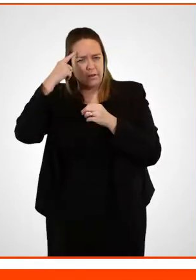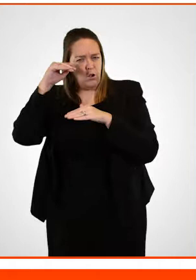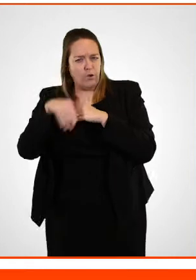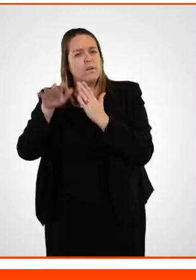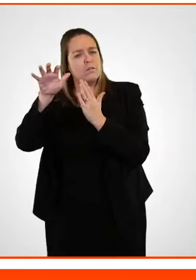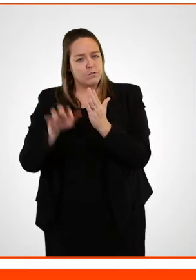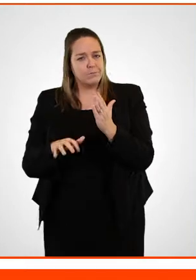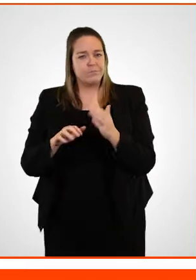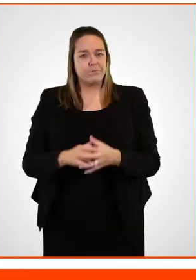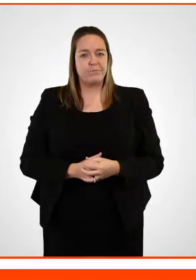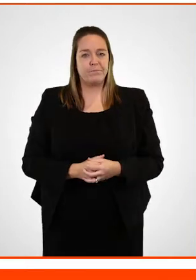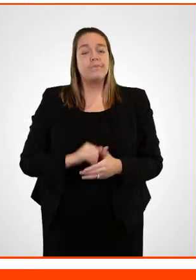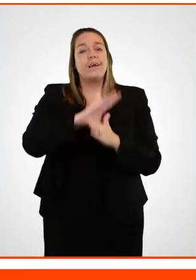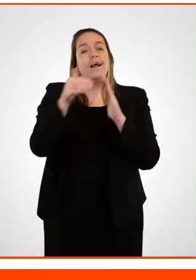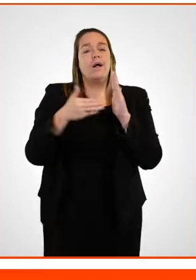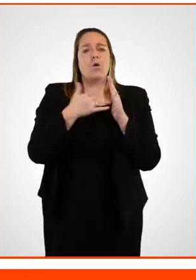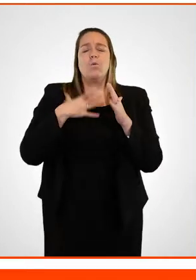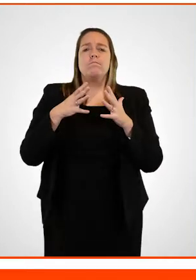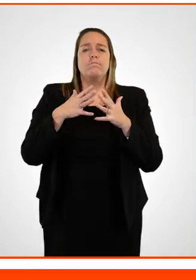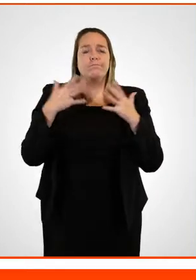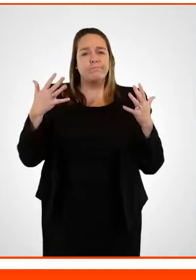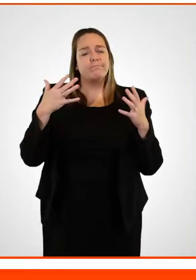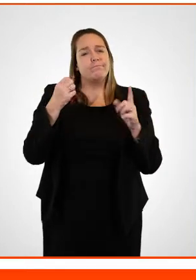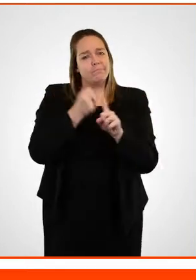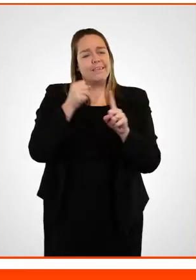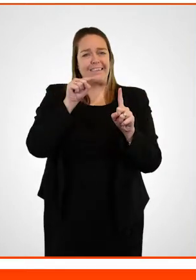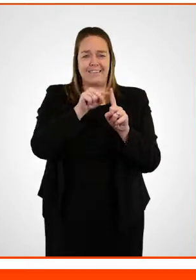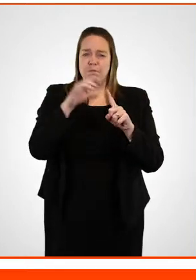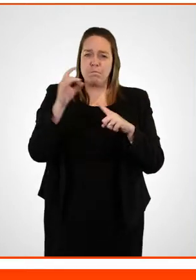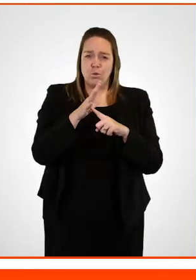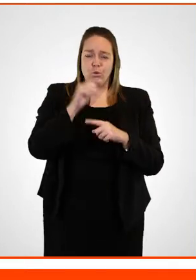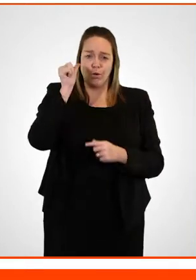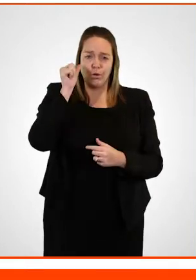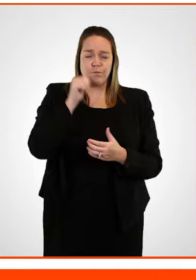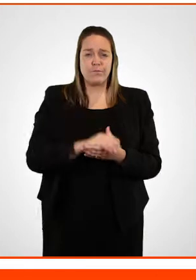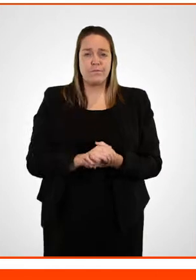And the last part is I really want to emphasise that this is a component